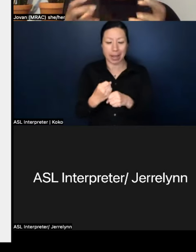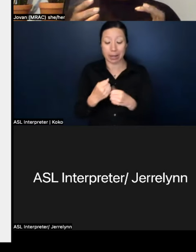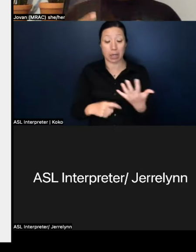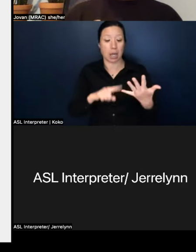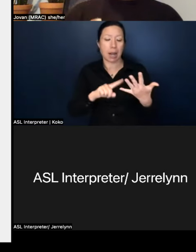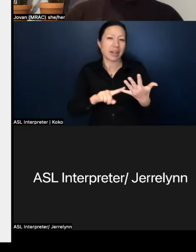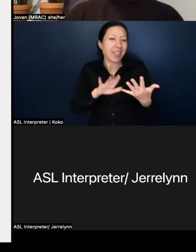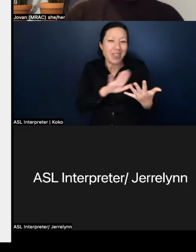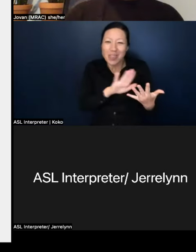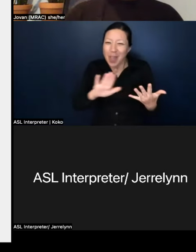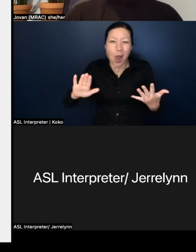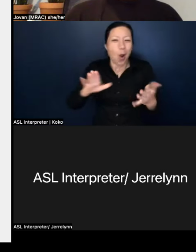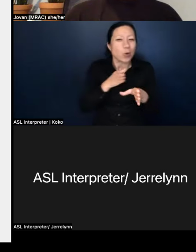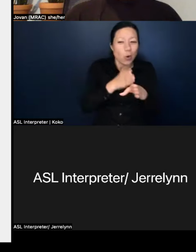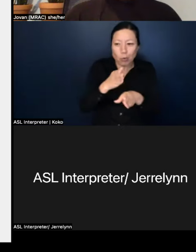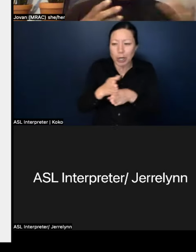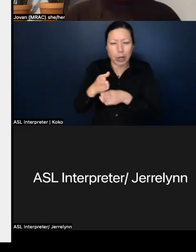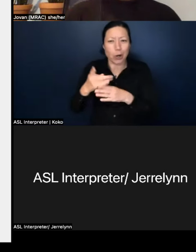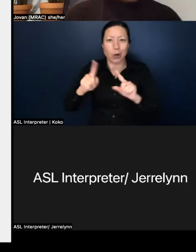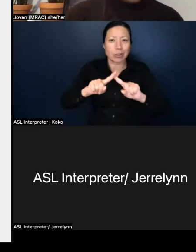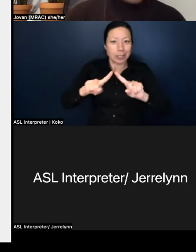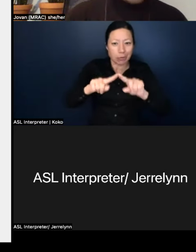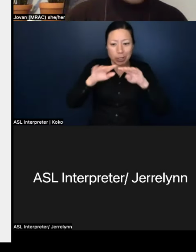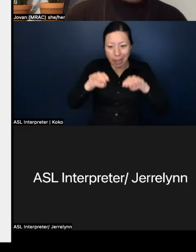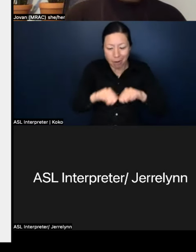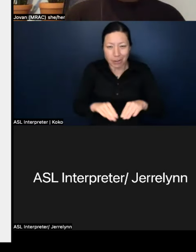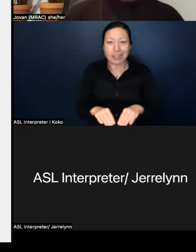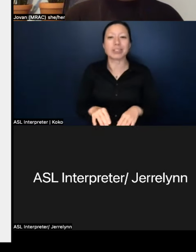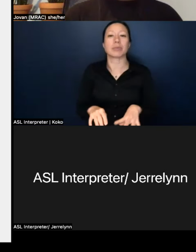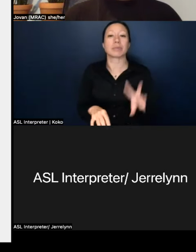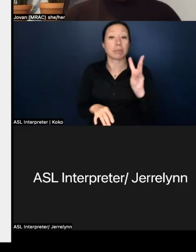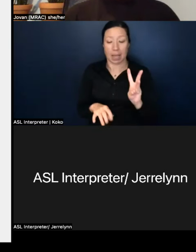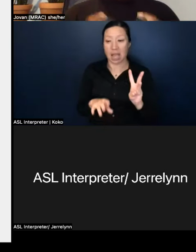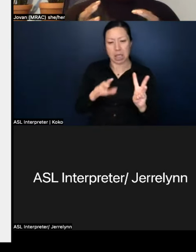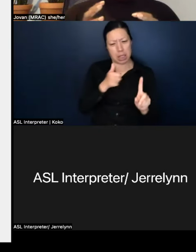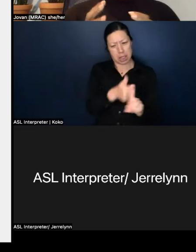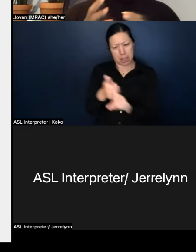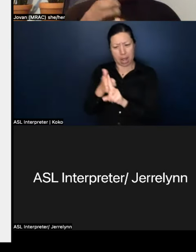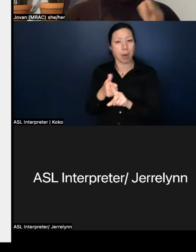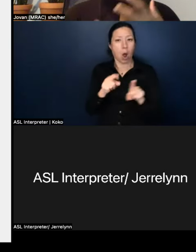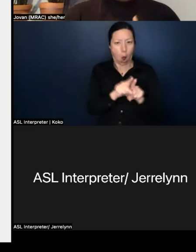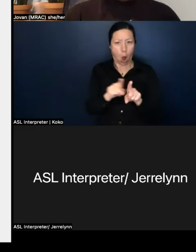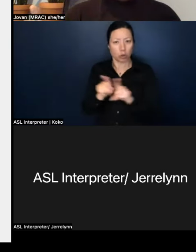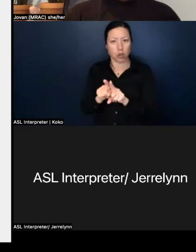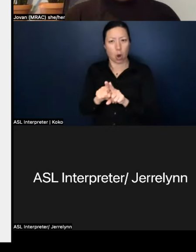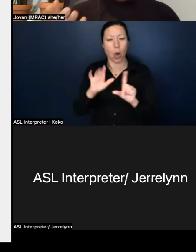Or you know, if they're culture bearers as well. So every group that was,